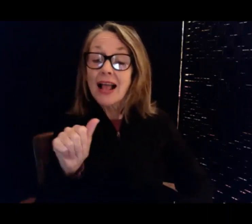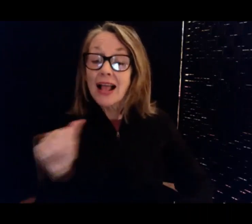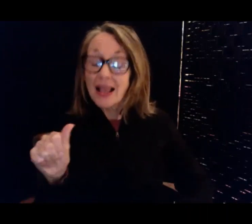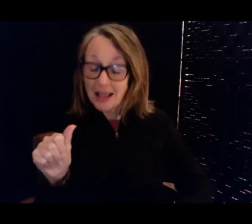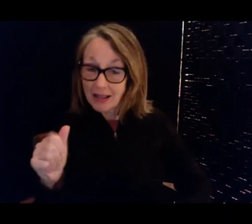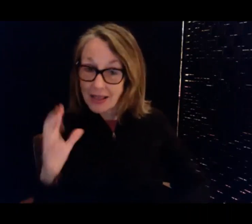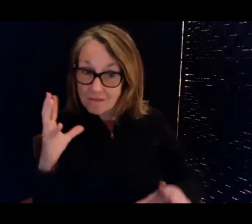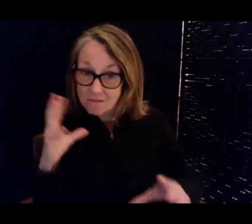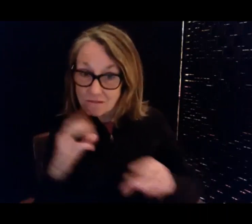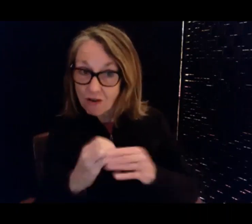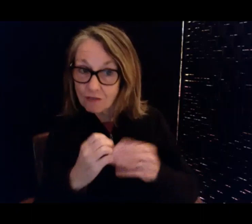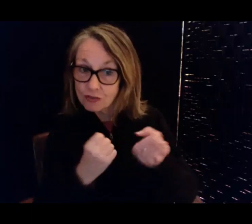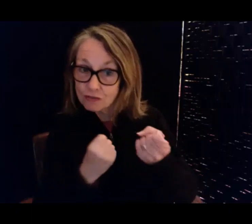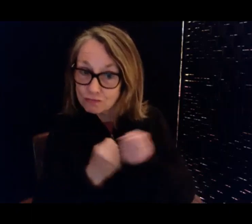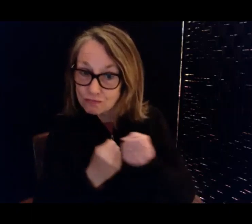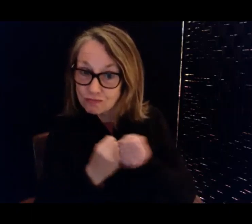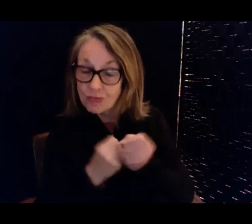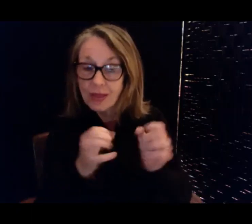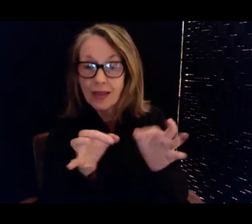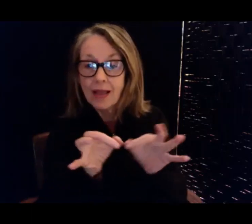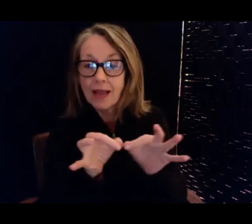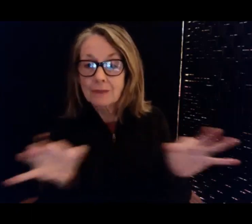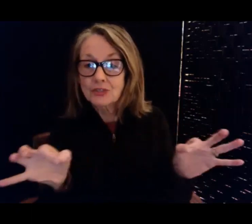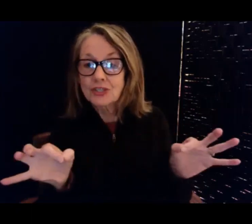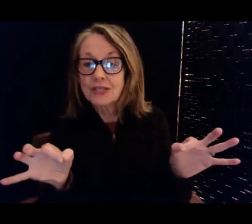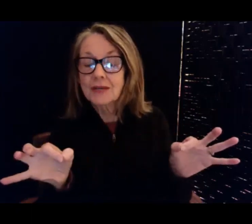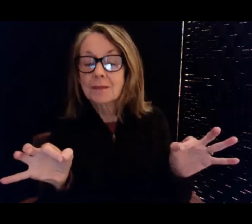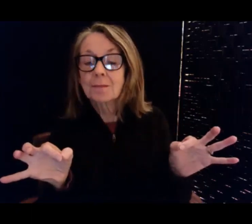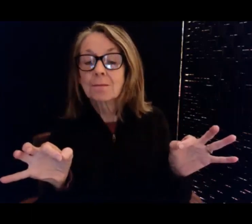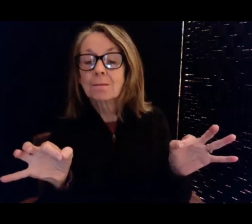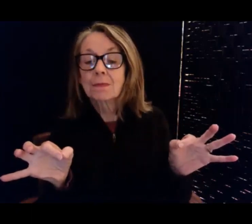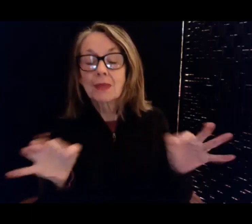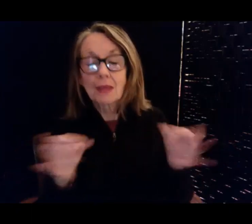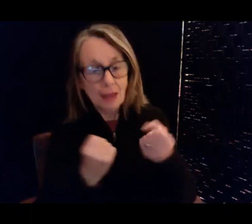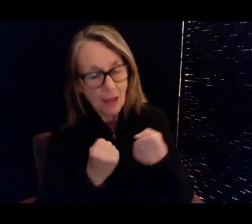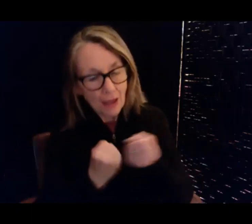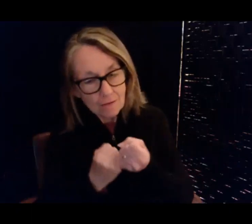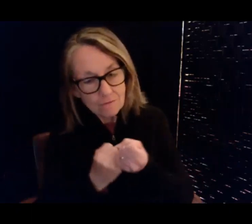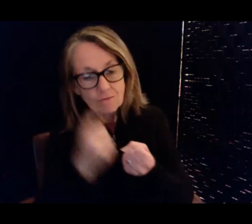advocating for better services for